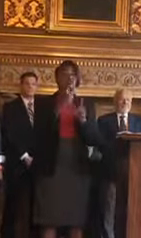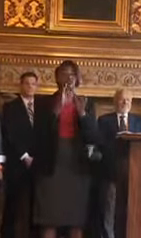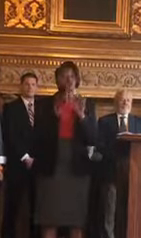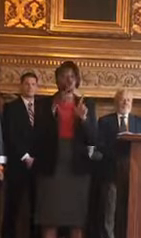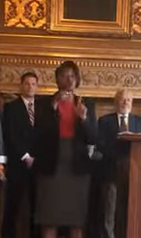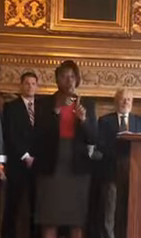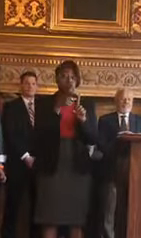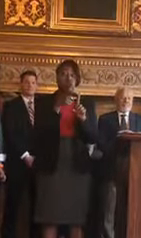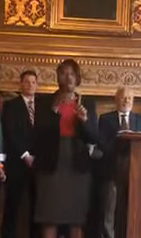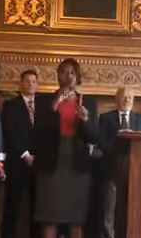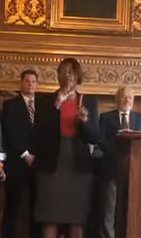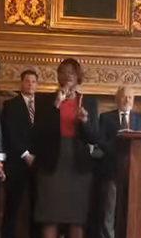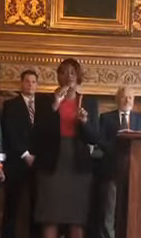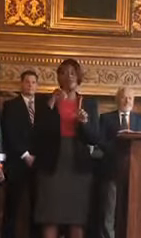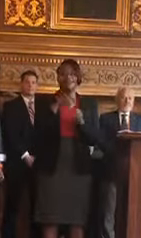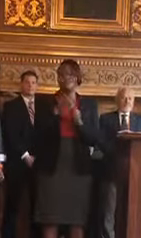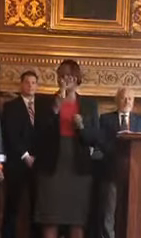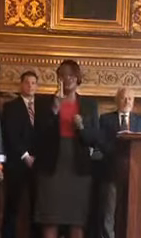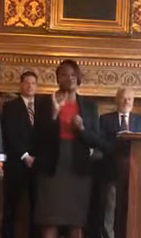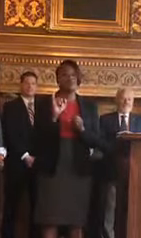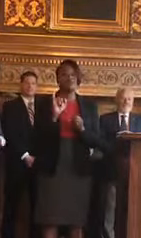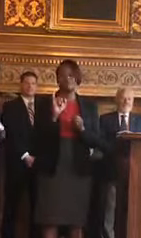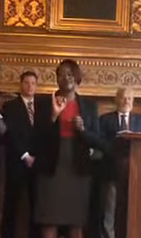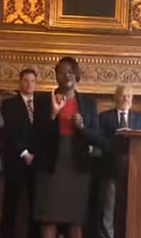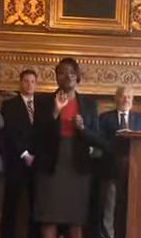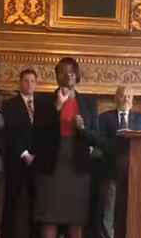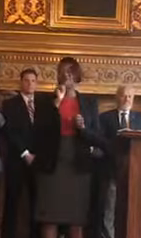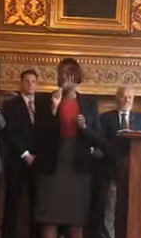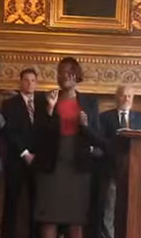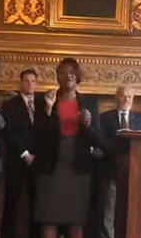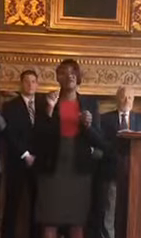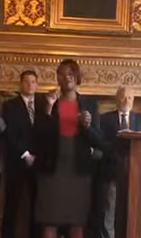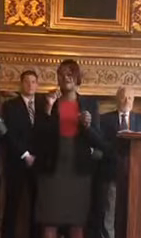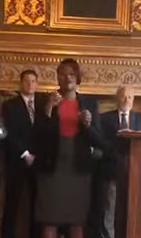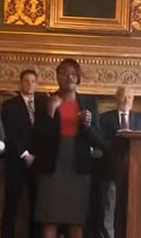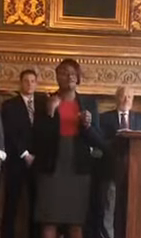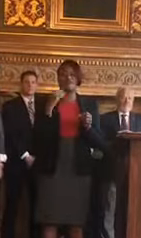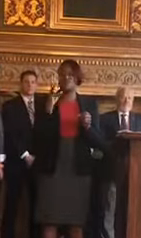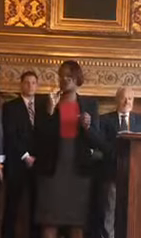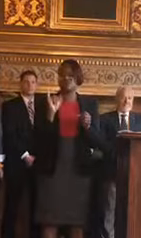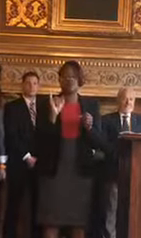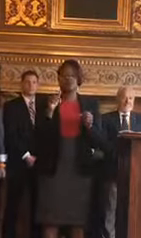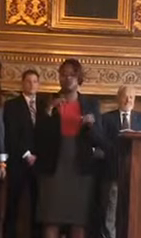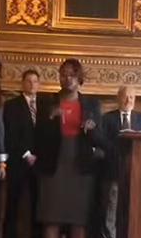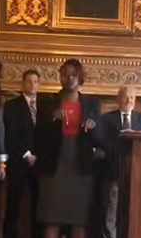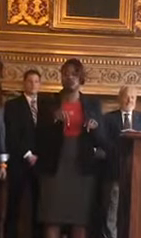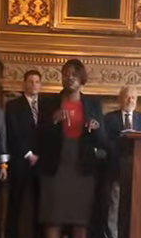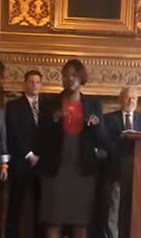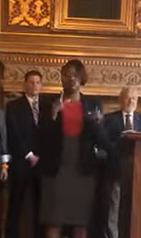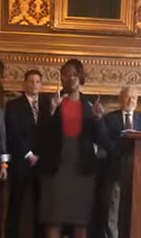So the interpreter is on a screen and the interpreter is not in Wisconsin, that interpreter